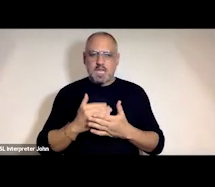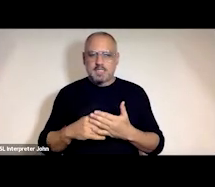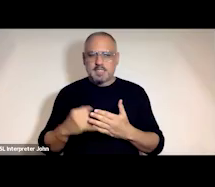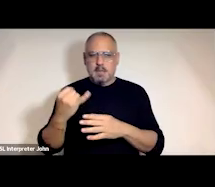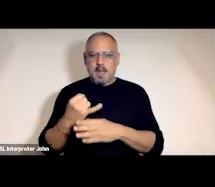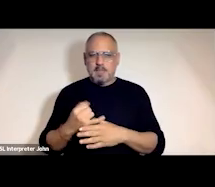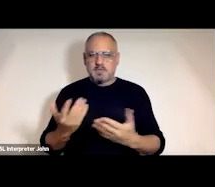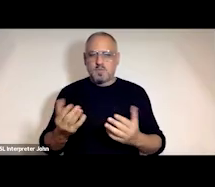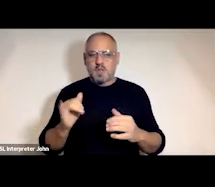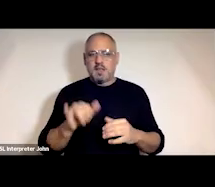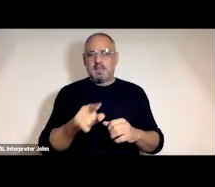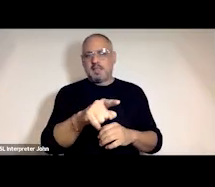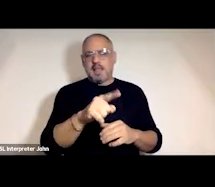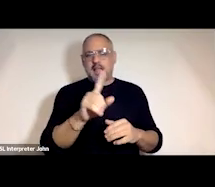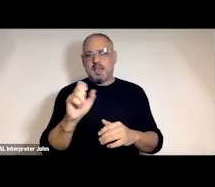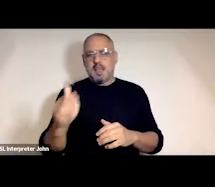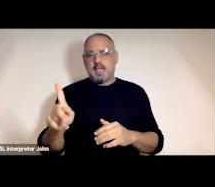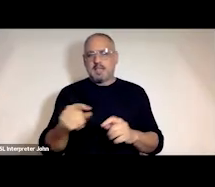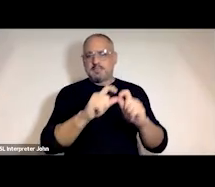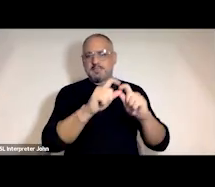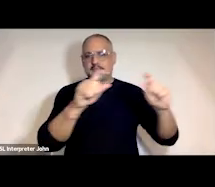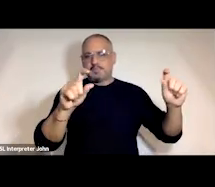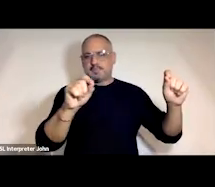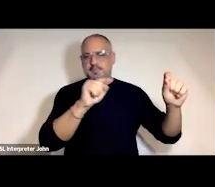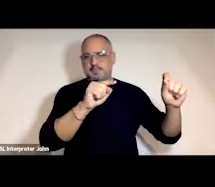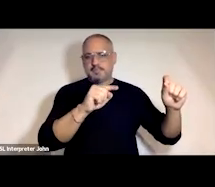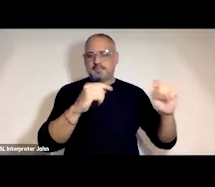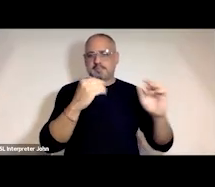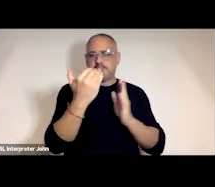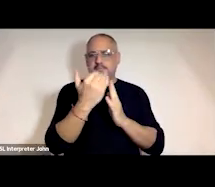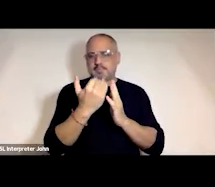is with this link above, listings,